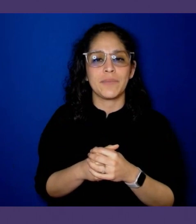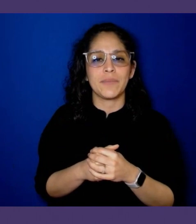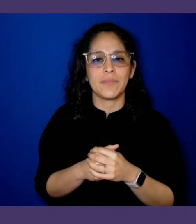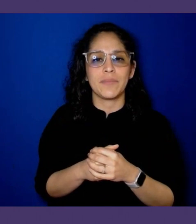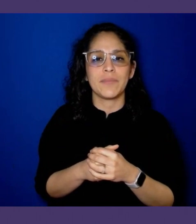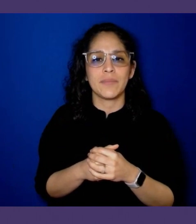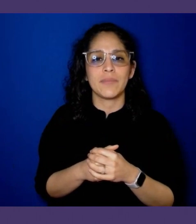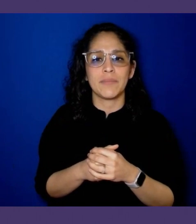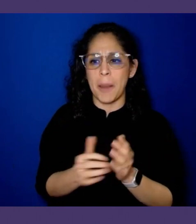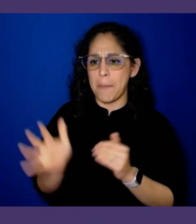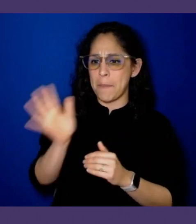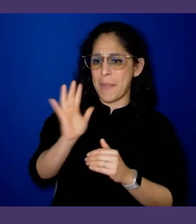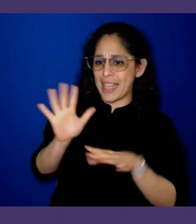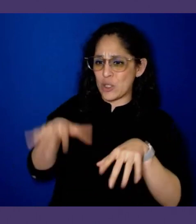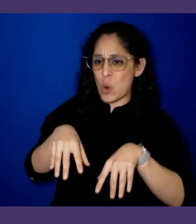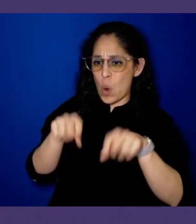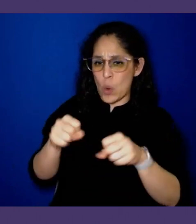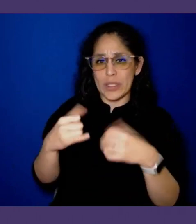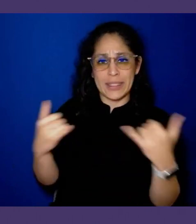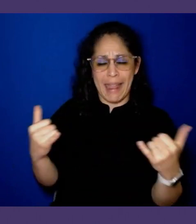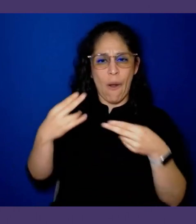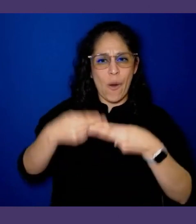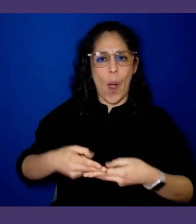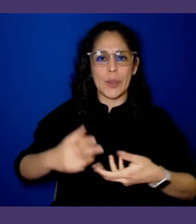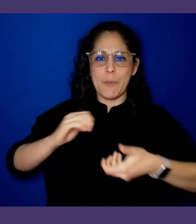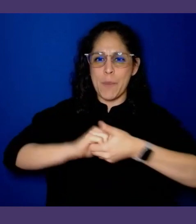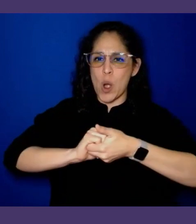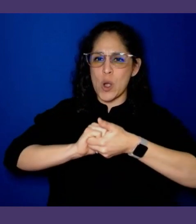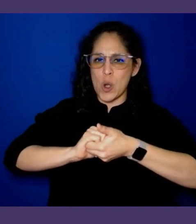they're now called partners in the new non-profit.